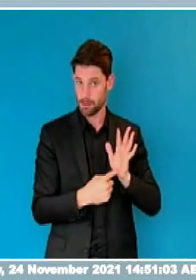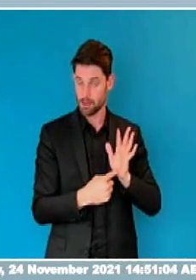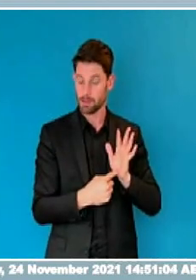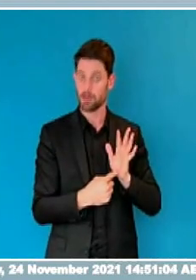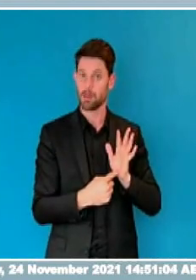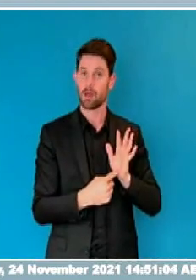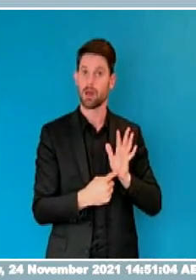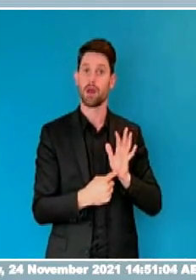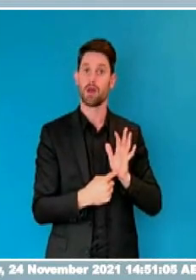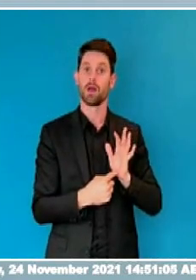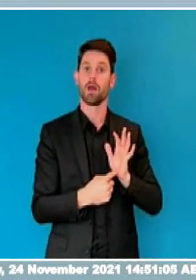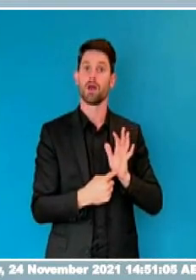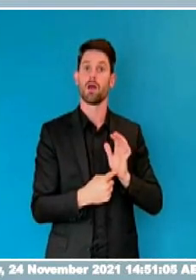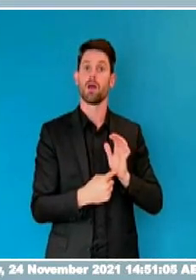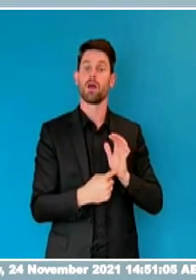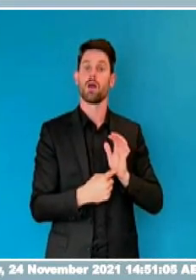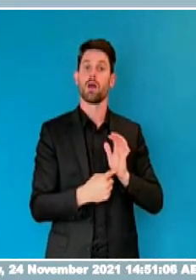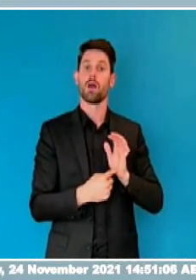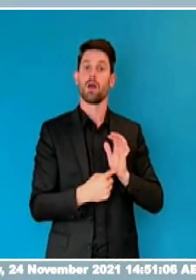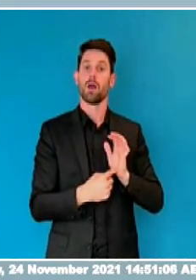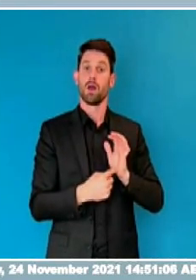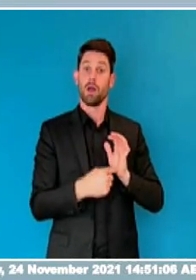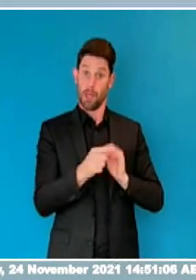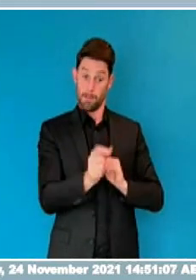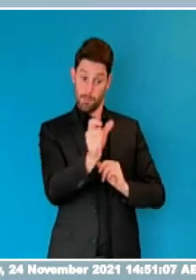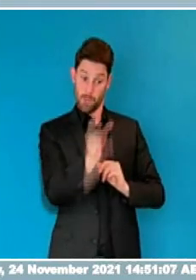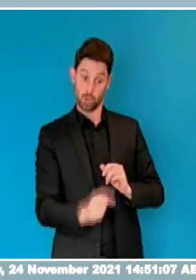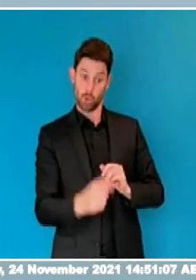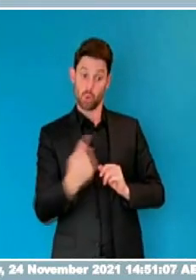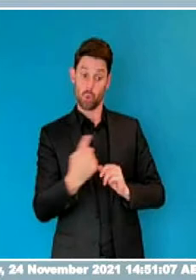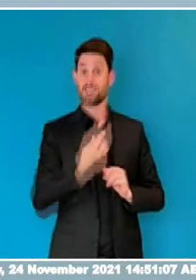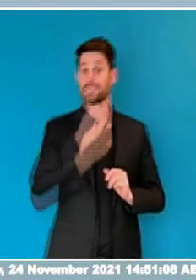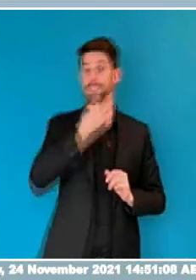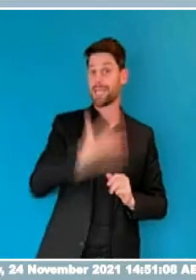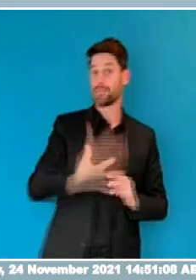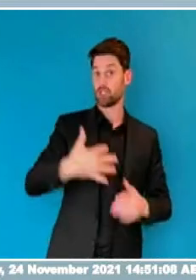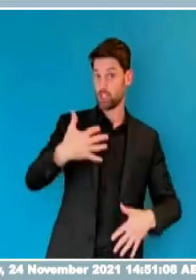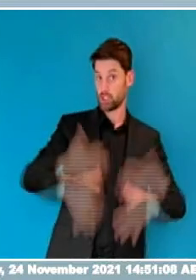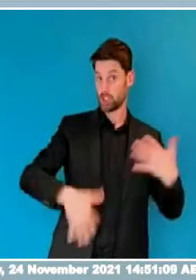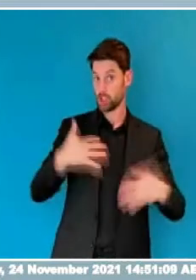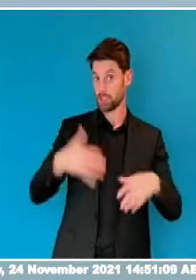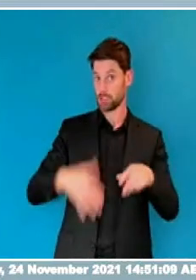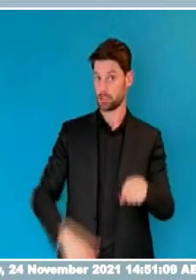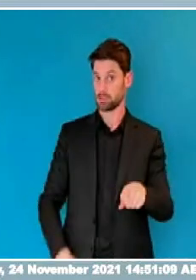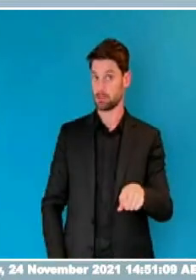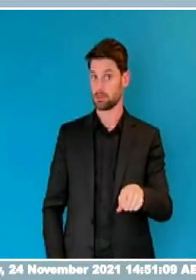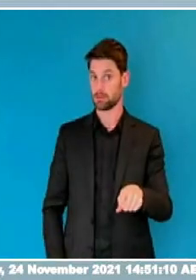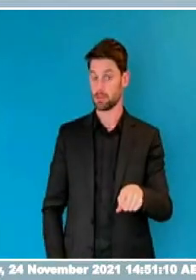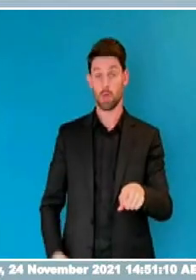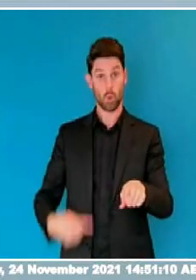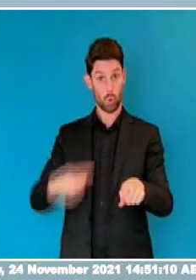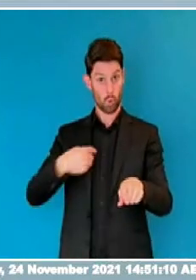the person is temporarily injured and we do end up having a fair bit of information as we